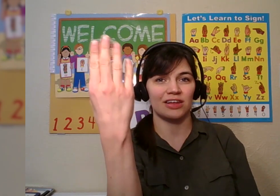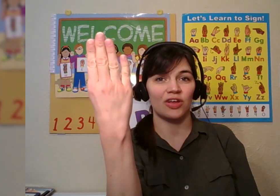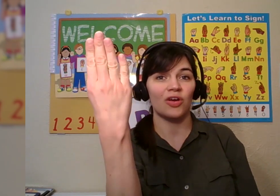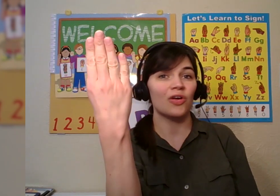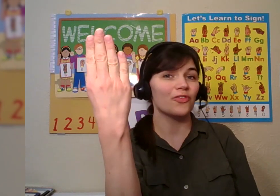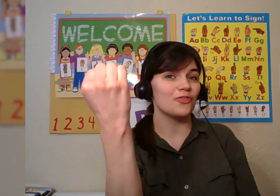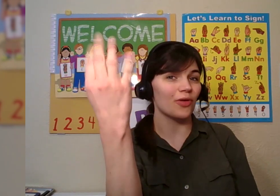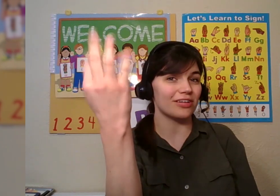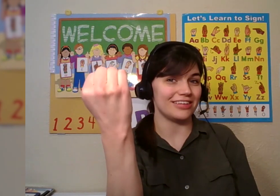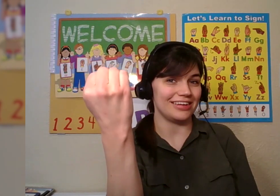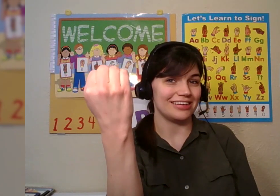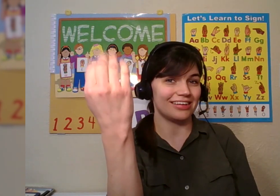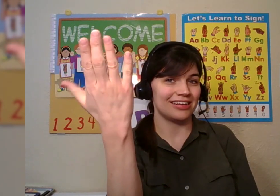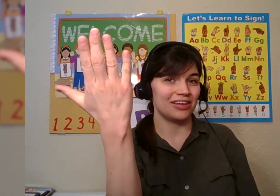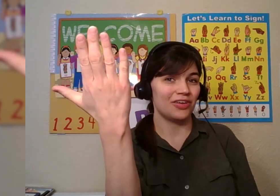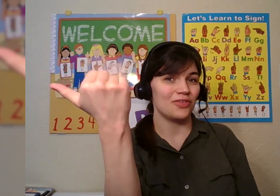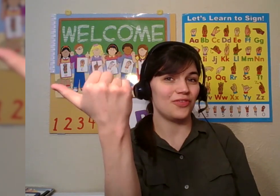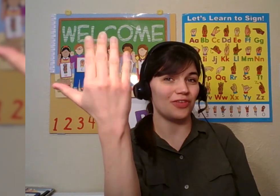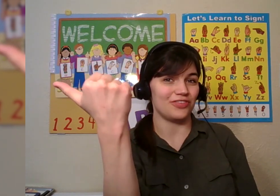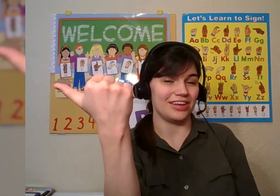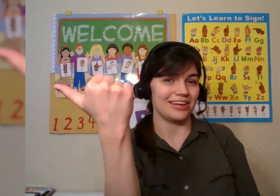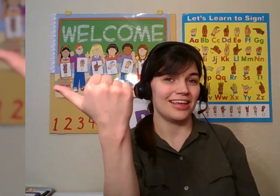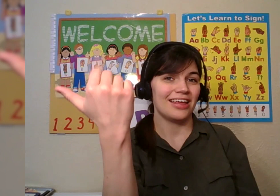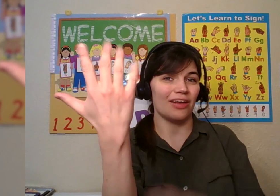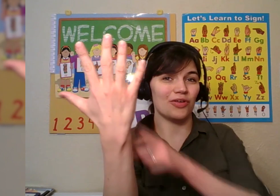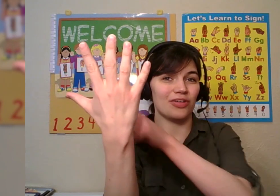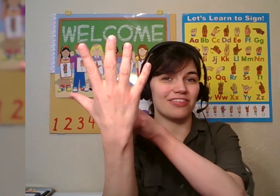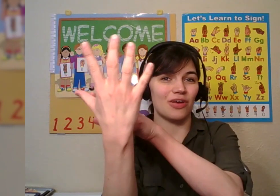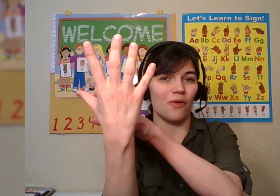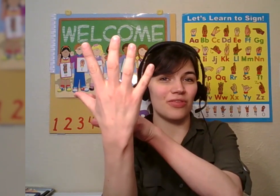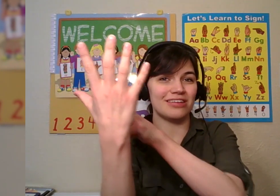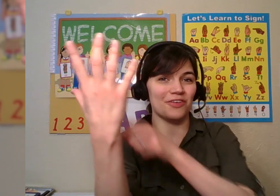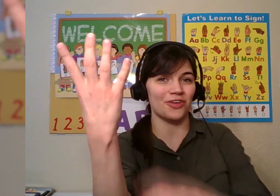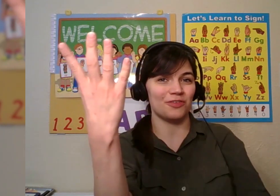14. 15. Now notice the only difference between